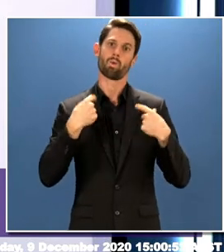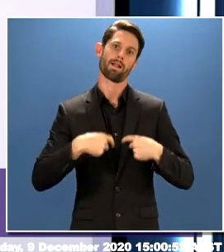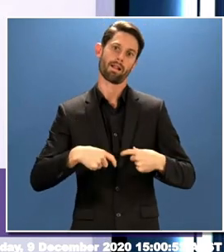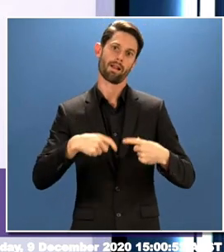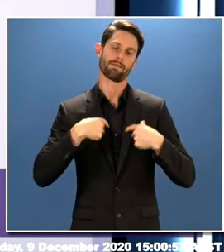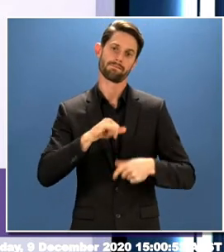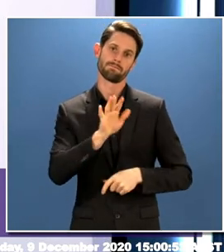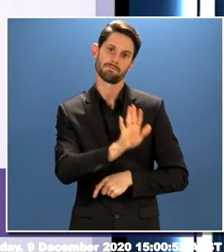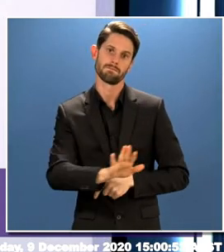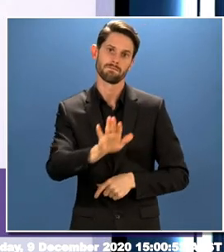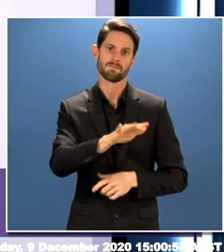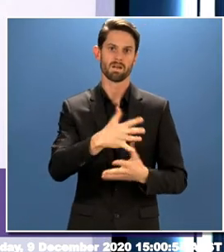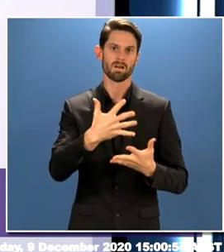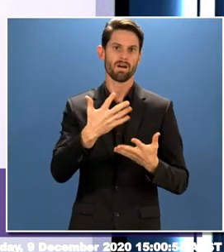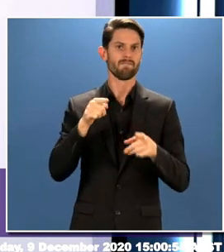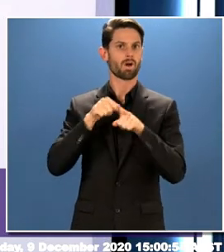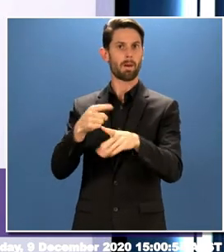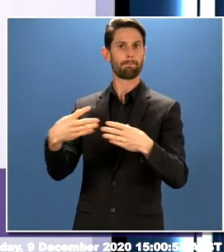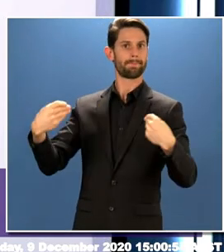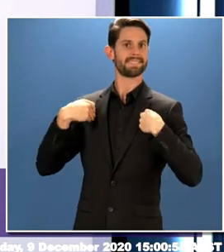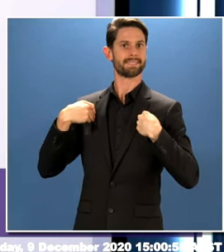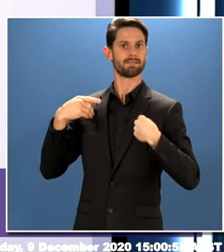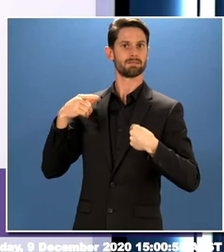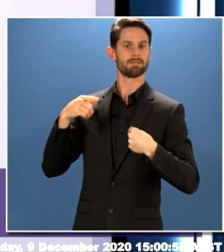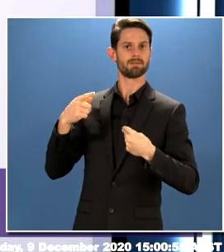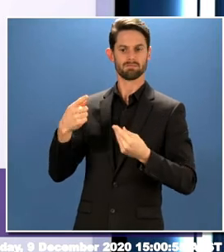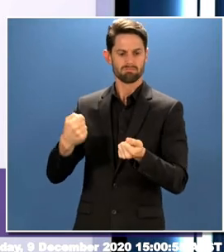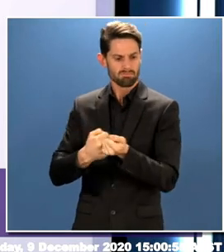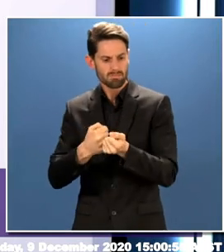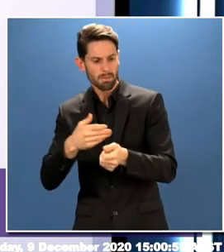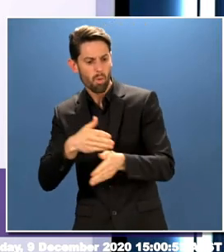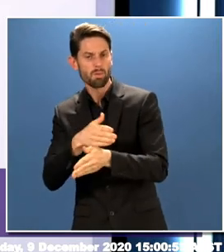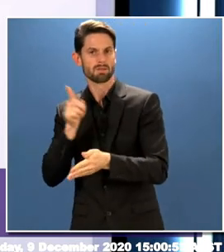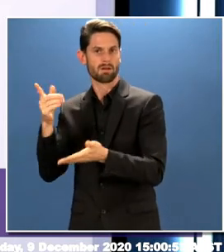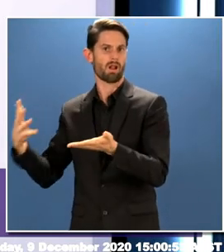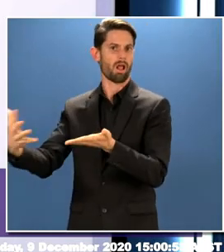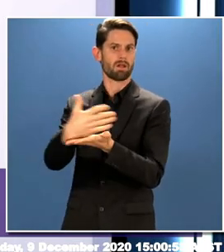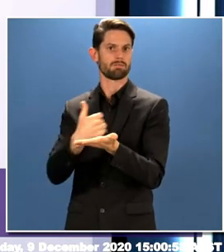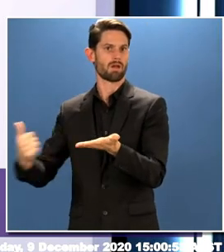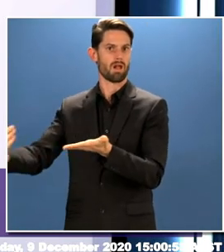outcomes service systems within the current labour market of precarious work.